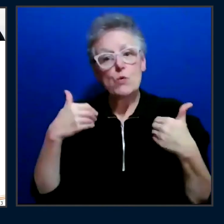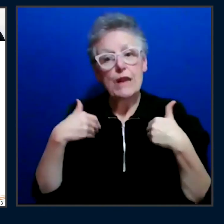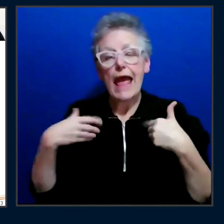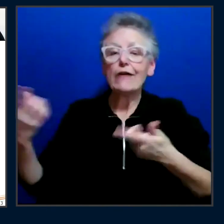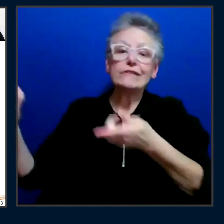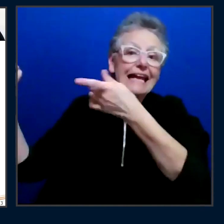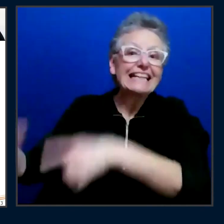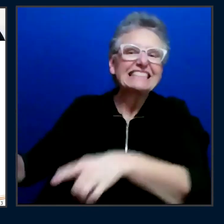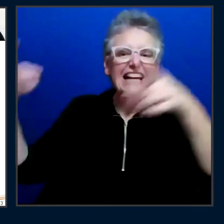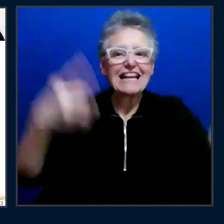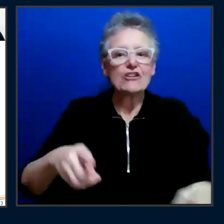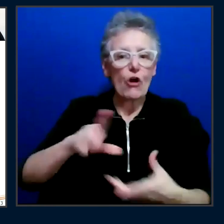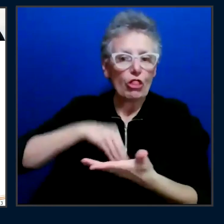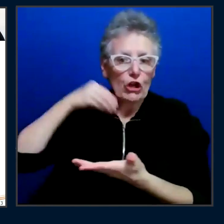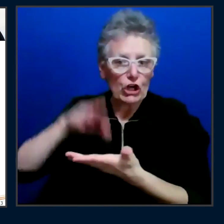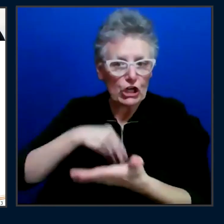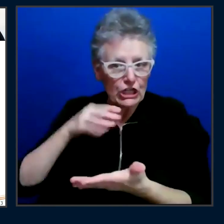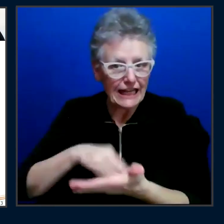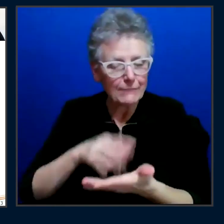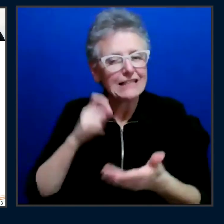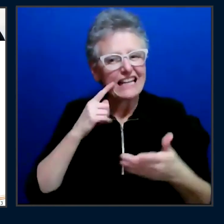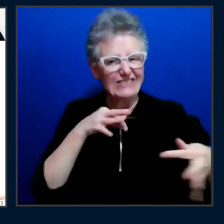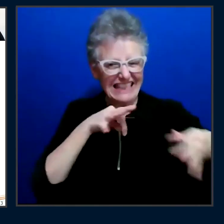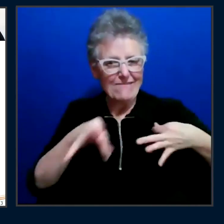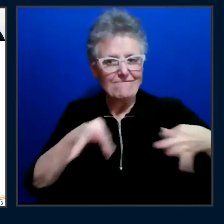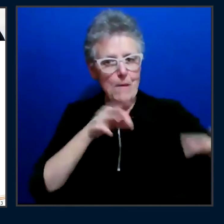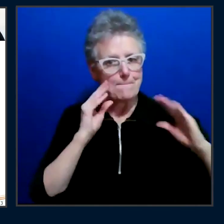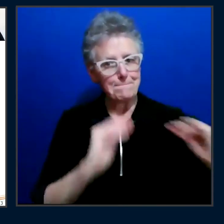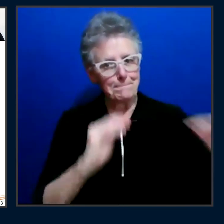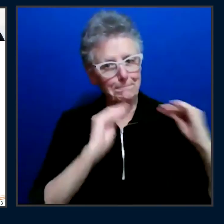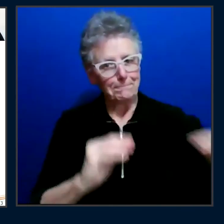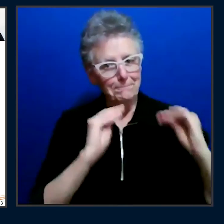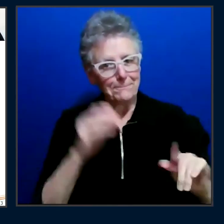that may be occurring in the explicit instruction.